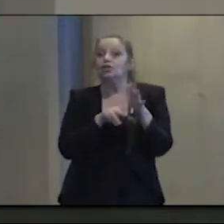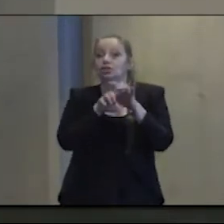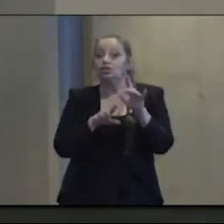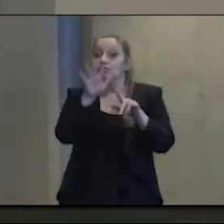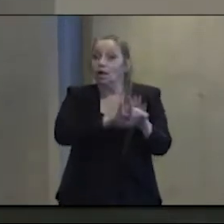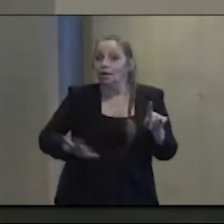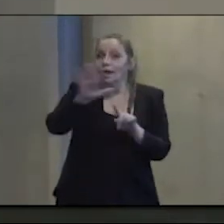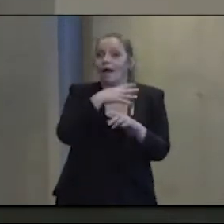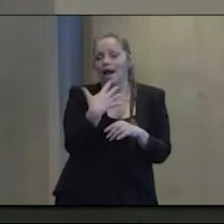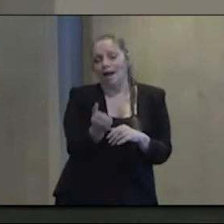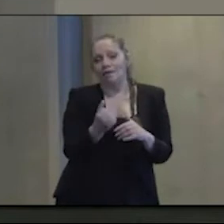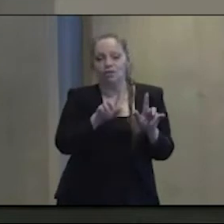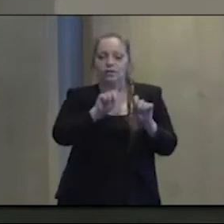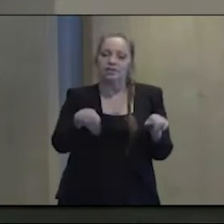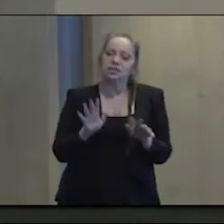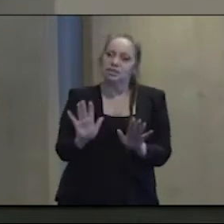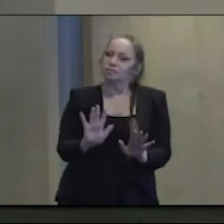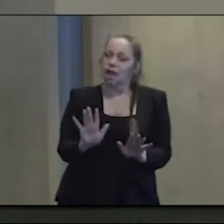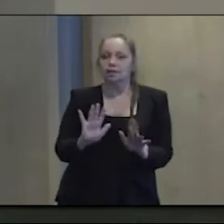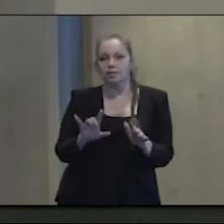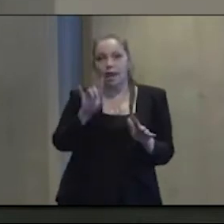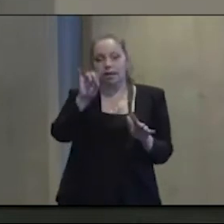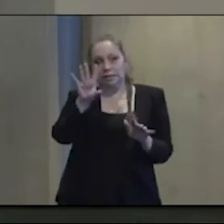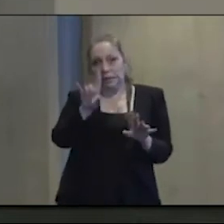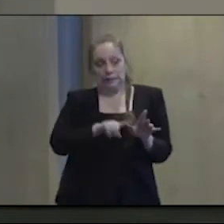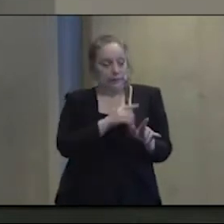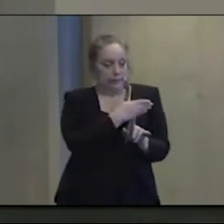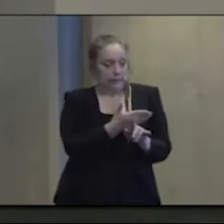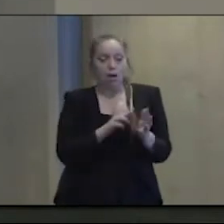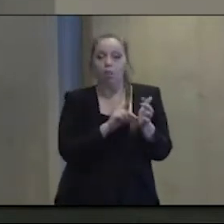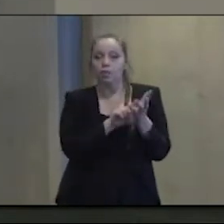usually last about 10 years. This means the volume of these systems reaching their end of